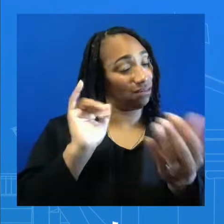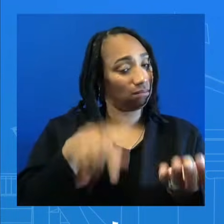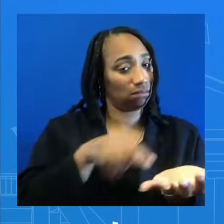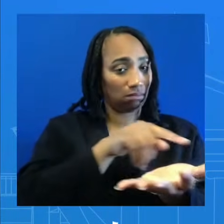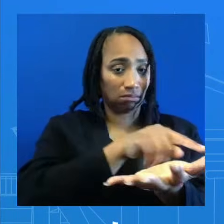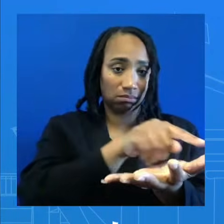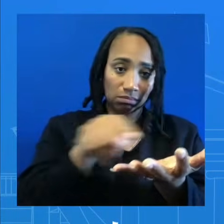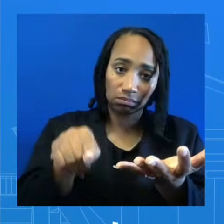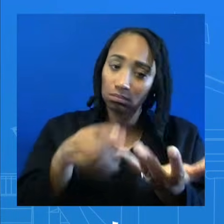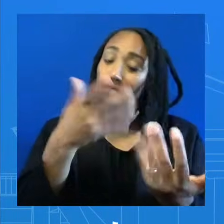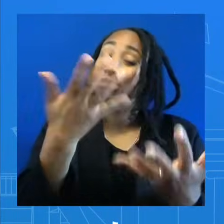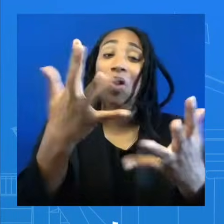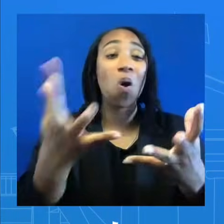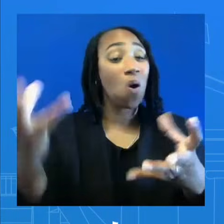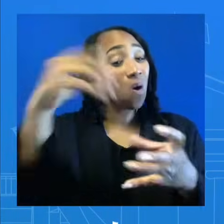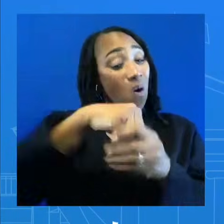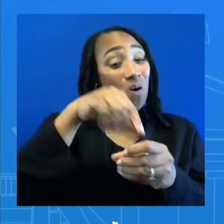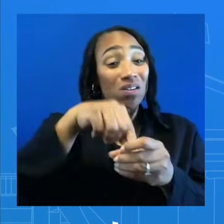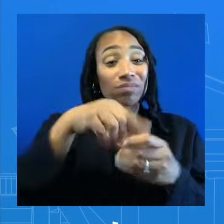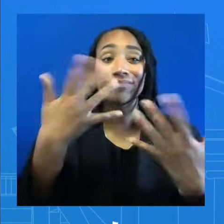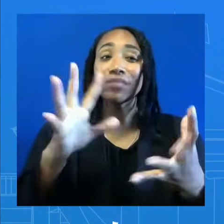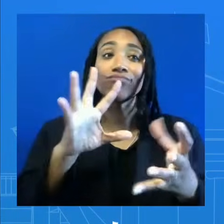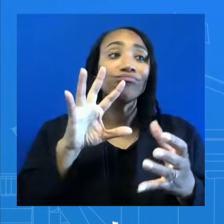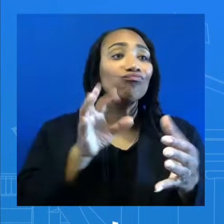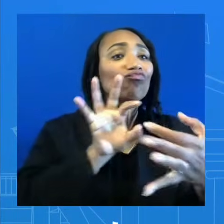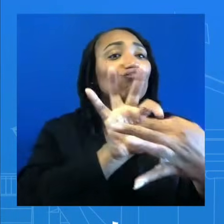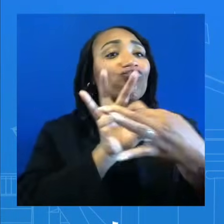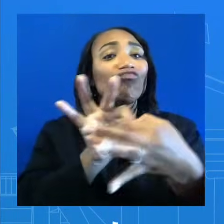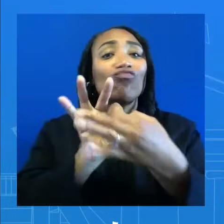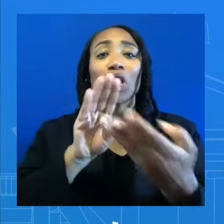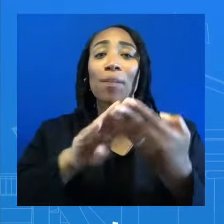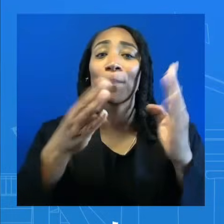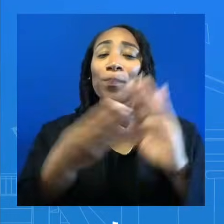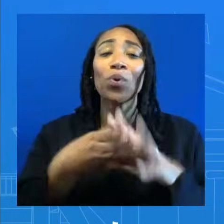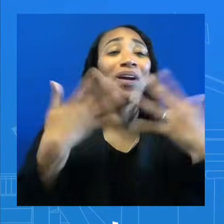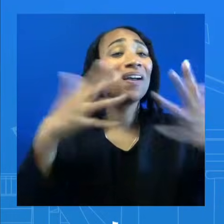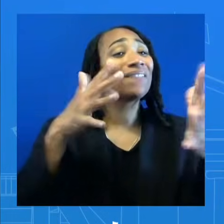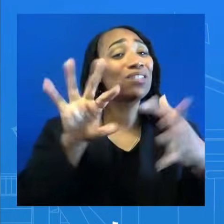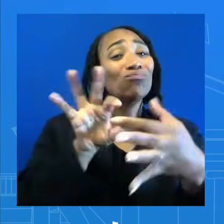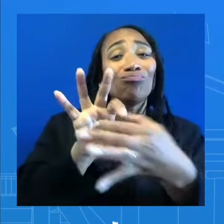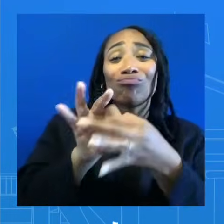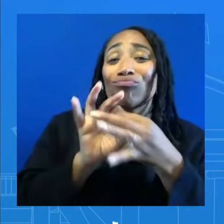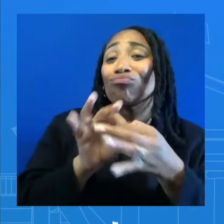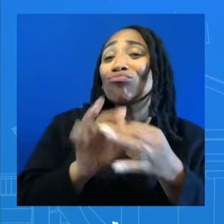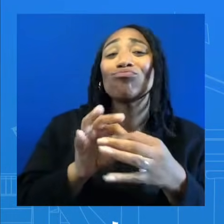in a way that's effective, in a way that's incredibly important, giving them second chances.